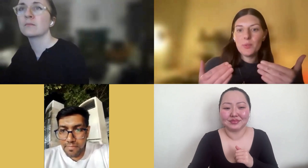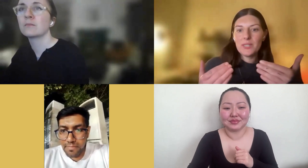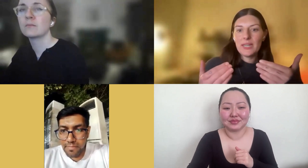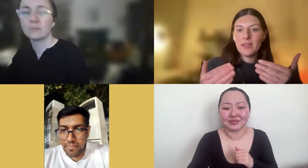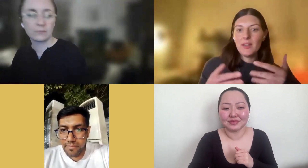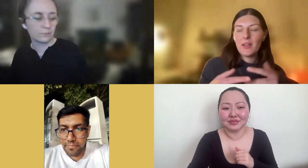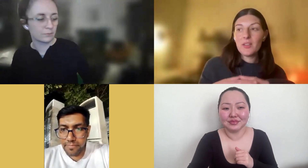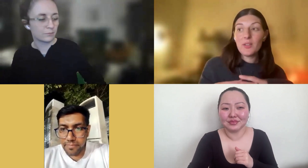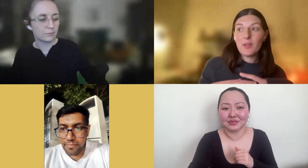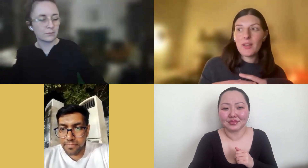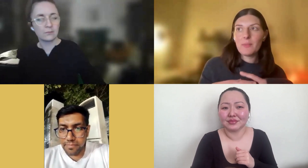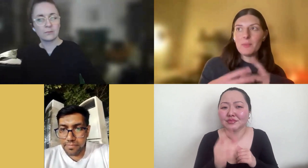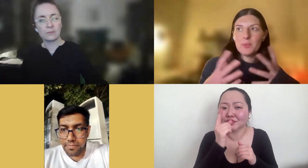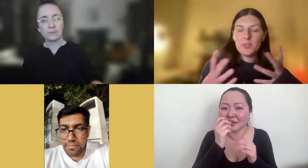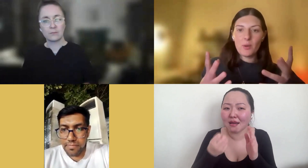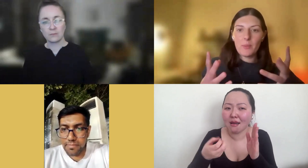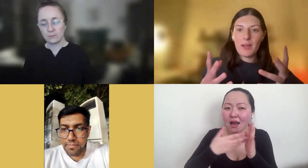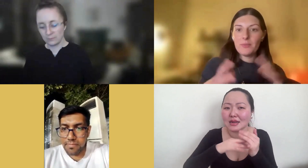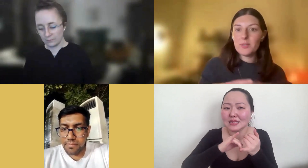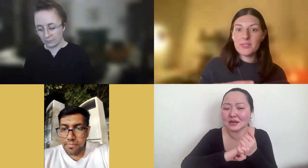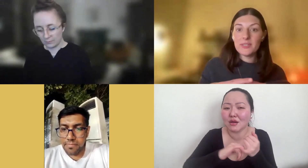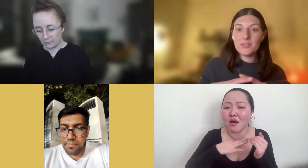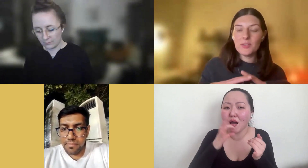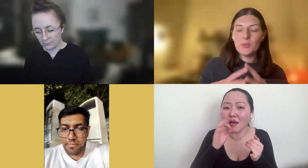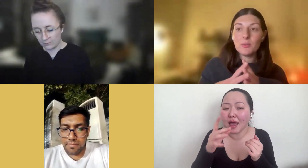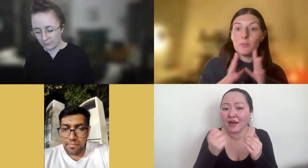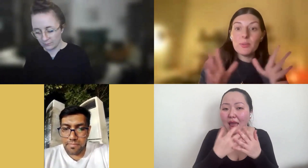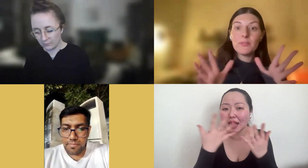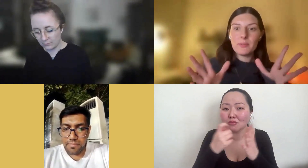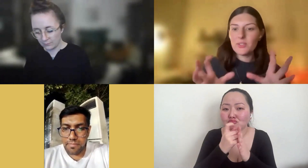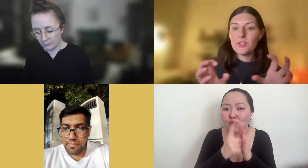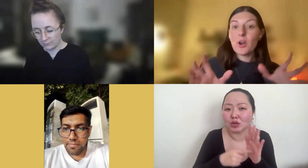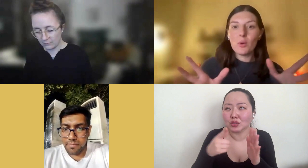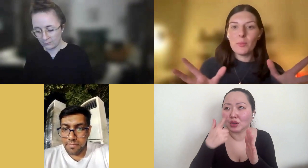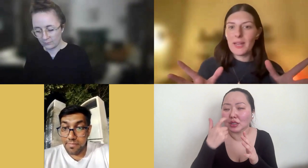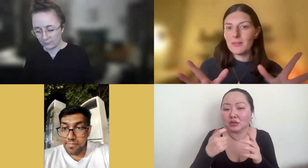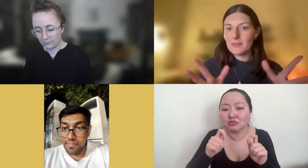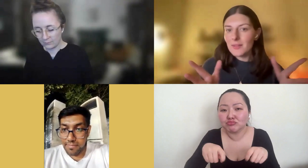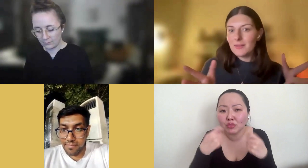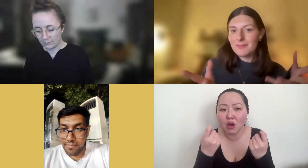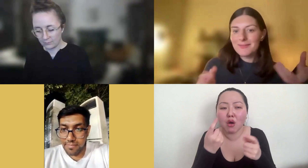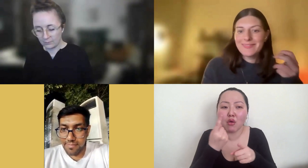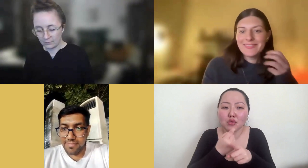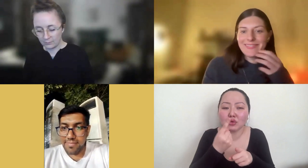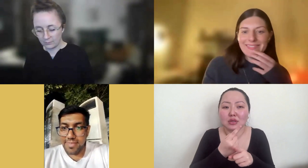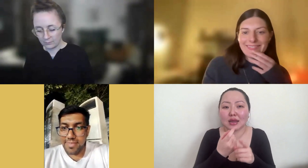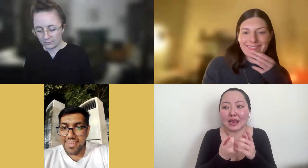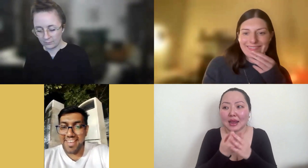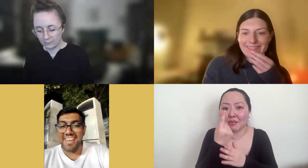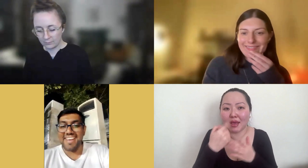you are supporting or you would like people to speak about, you briefly mentioned Coldplay.